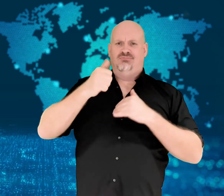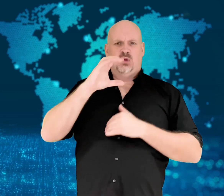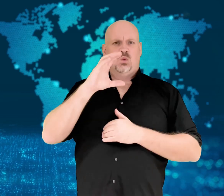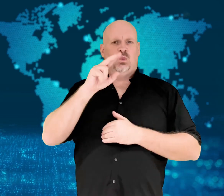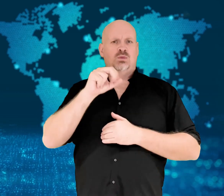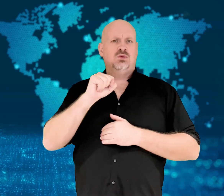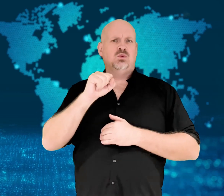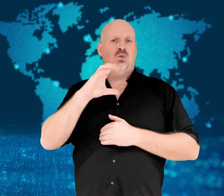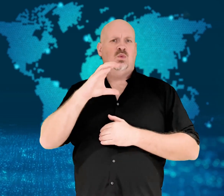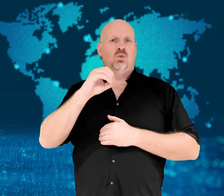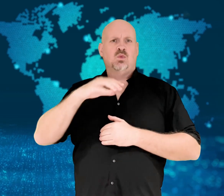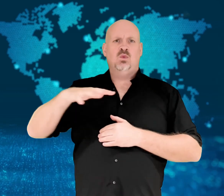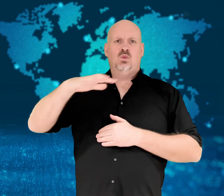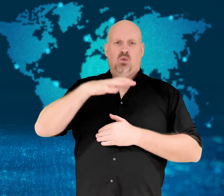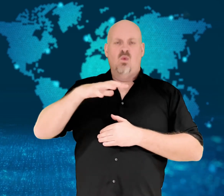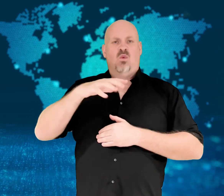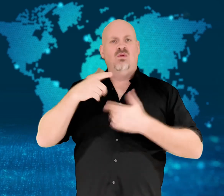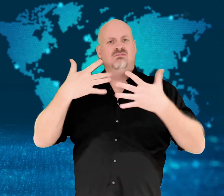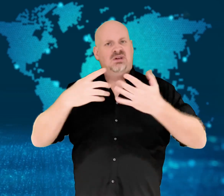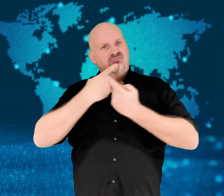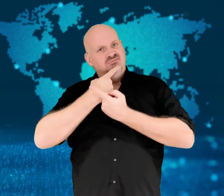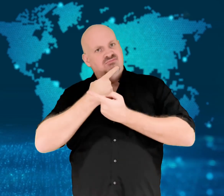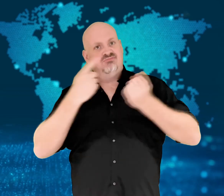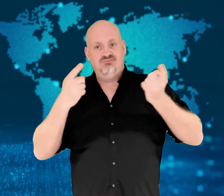be indefinitely suspended.